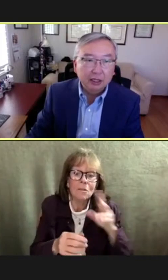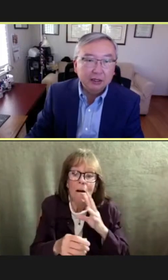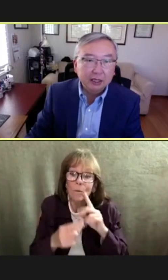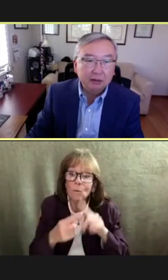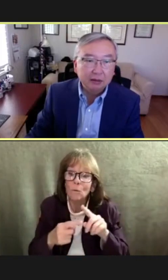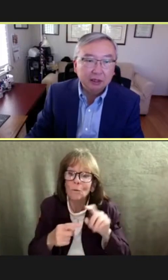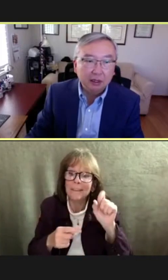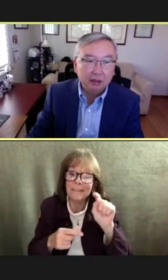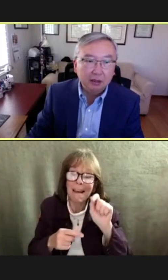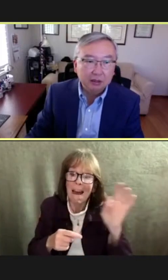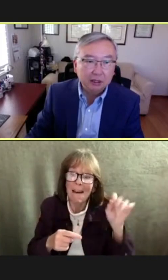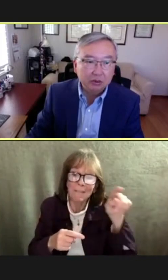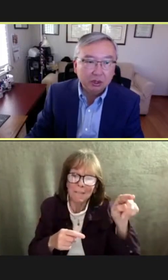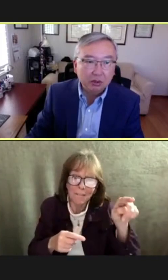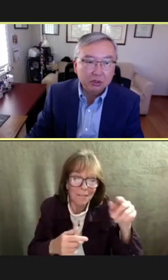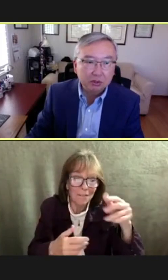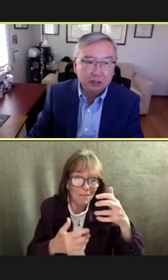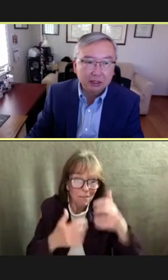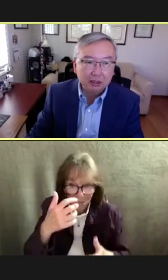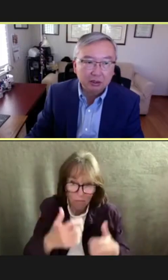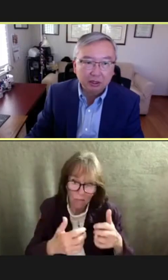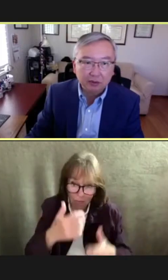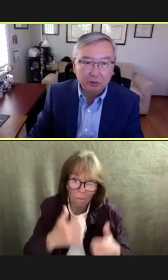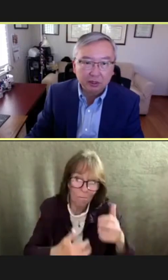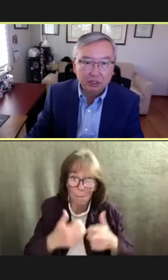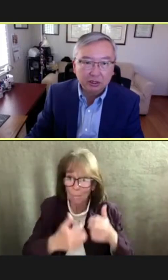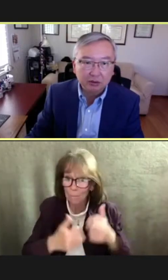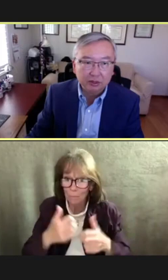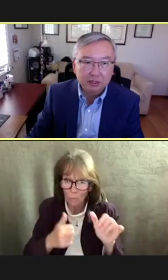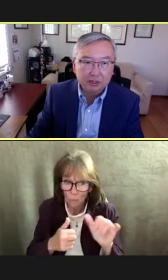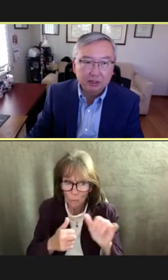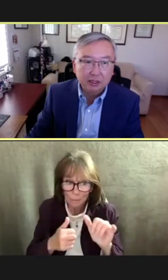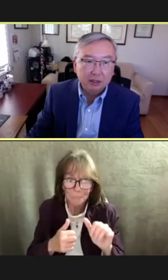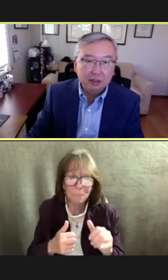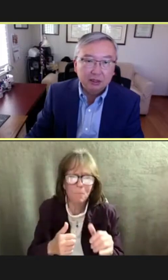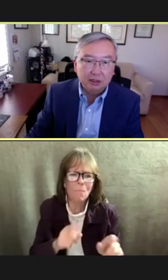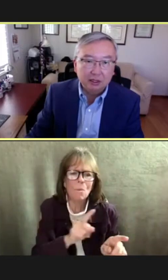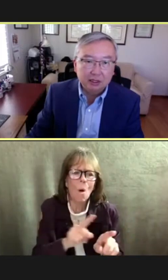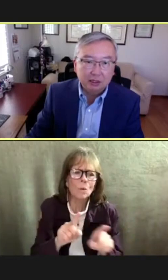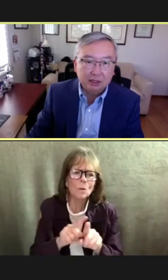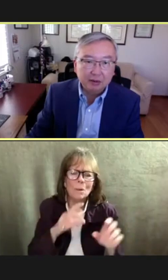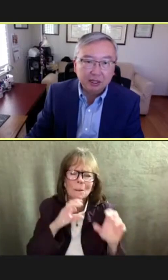And then there is also the category of communication differences